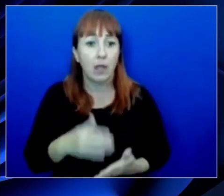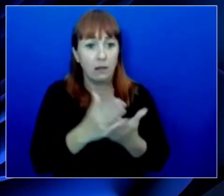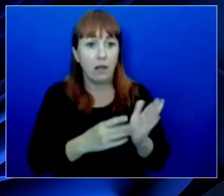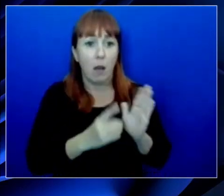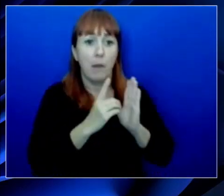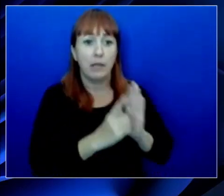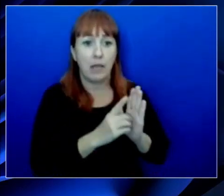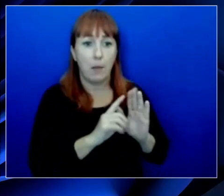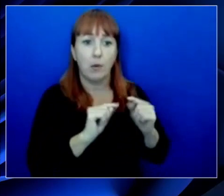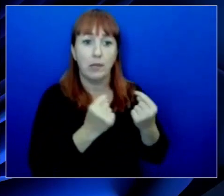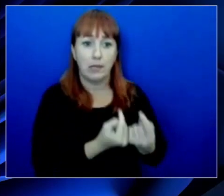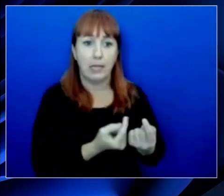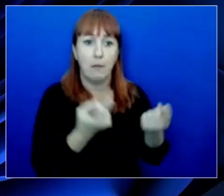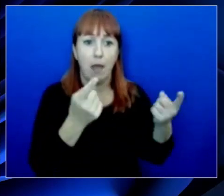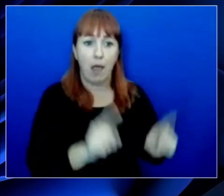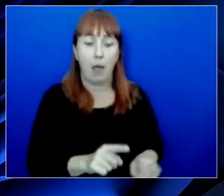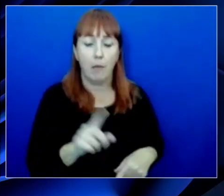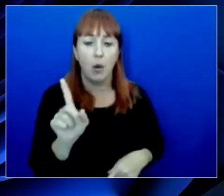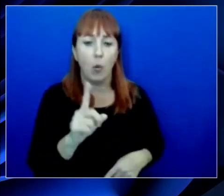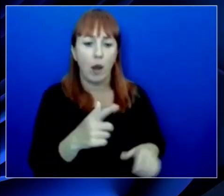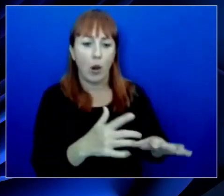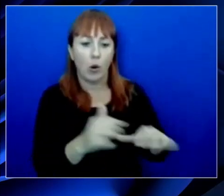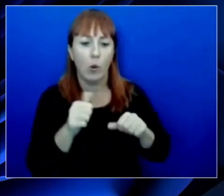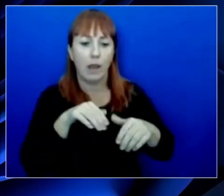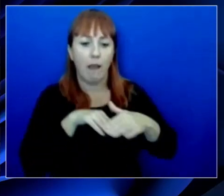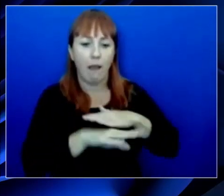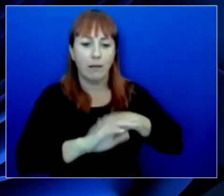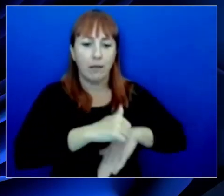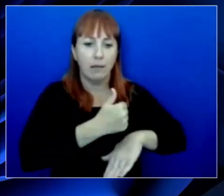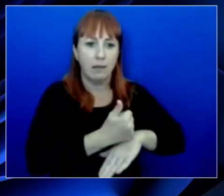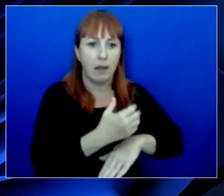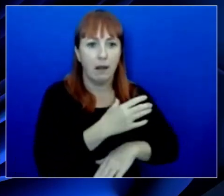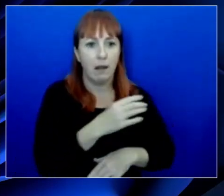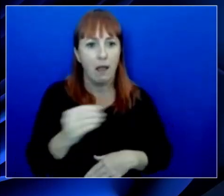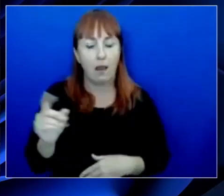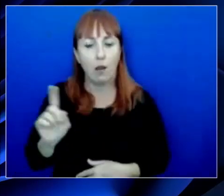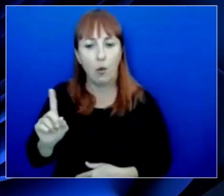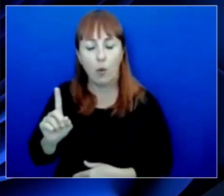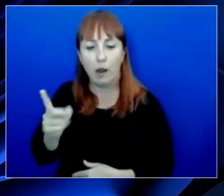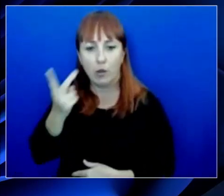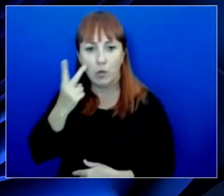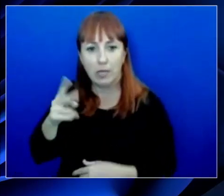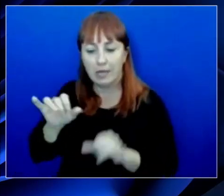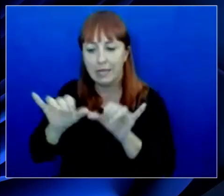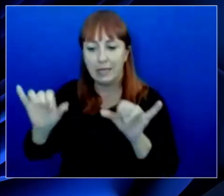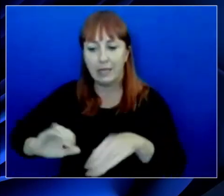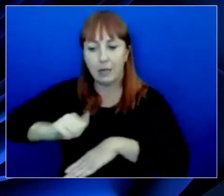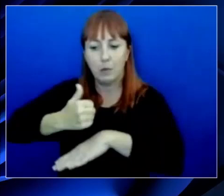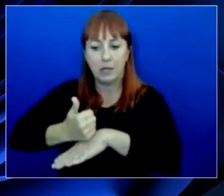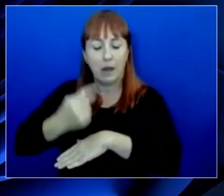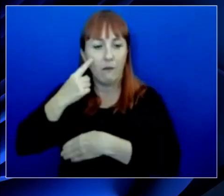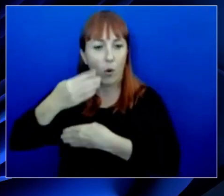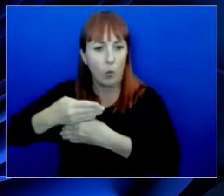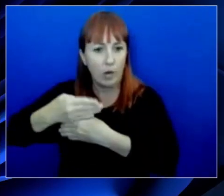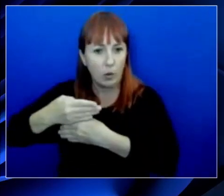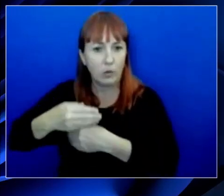that the team did both in the quick access settings as well in the system settings for Windows, so ease of